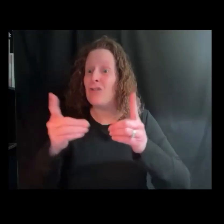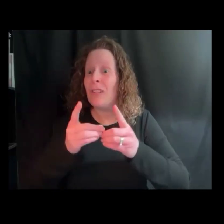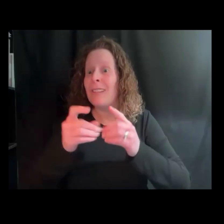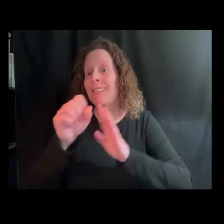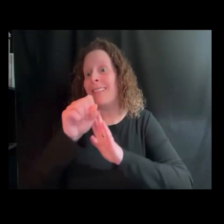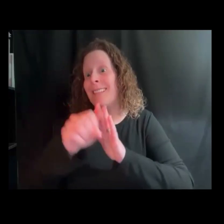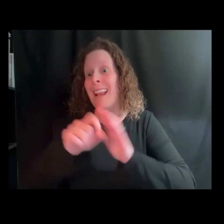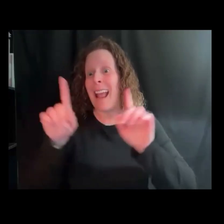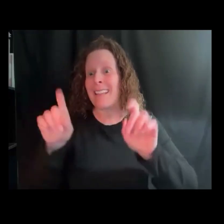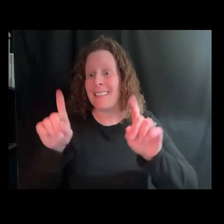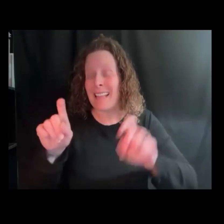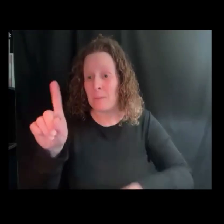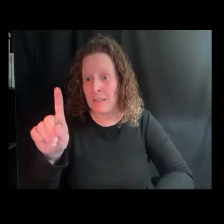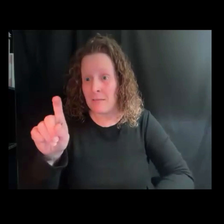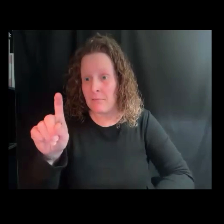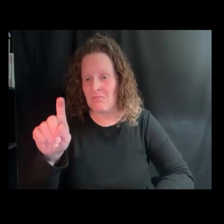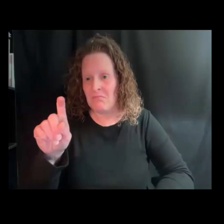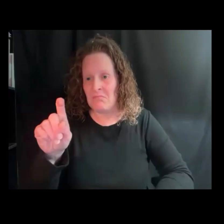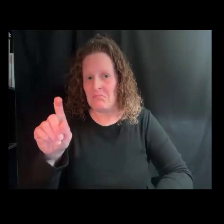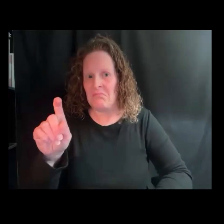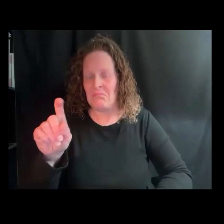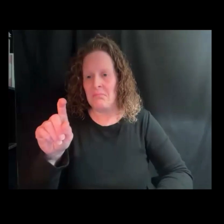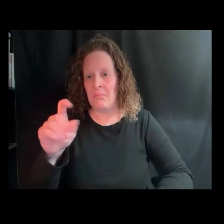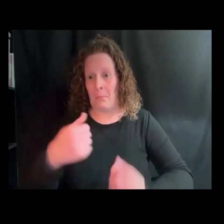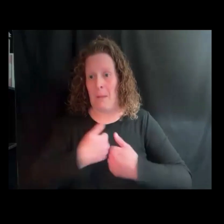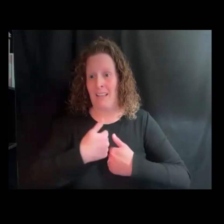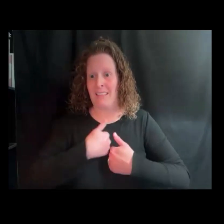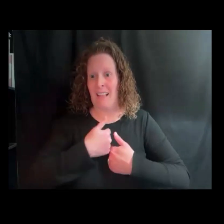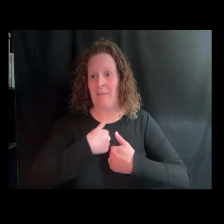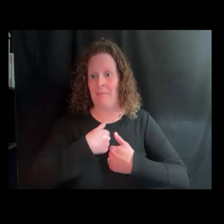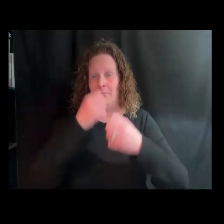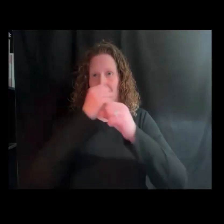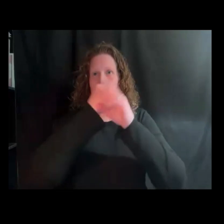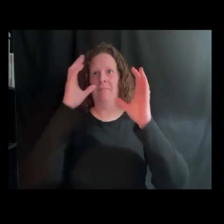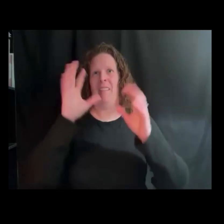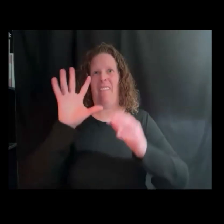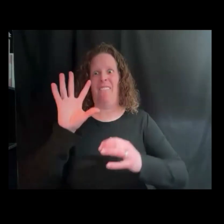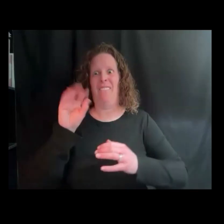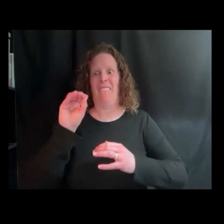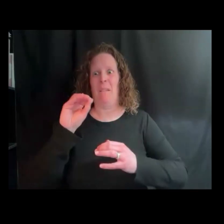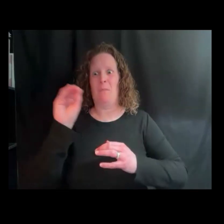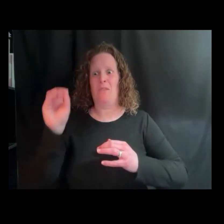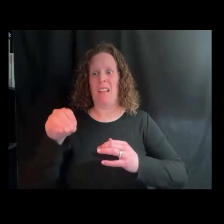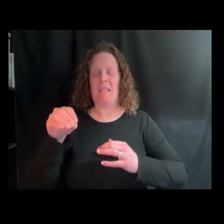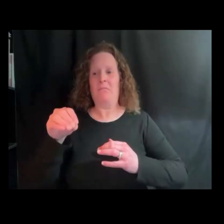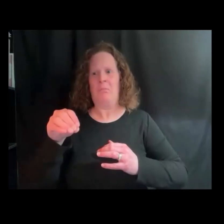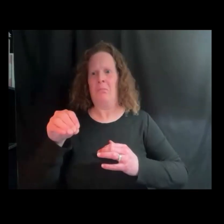Are you gonna be able to look at the district statewide assessment? I myself I think